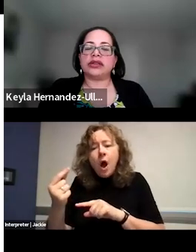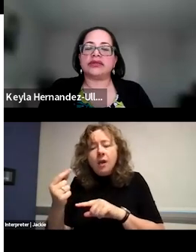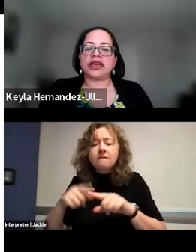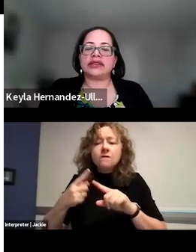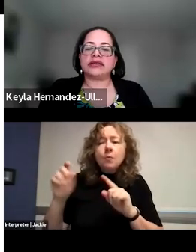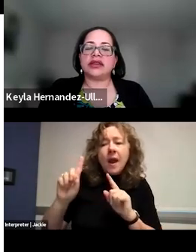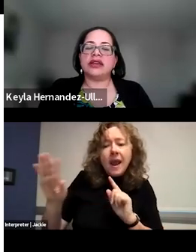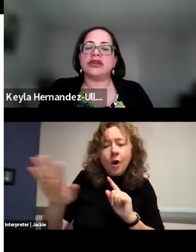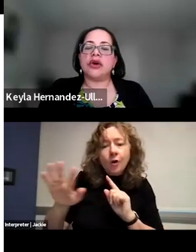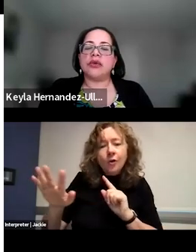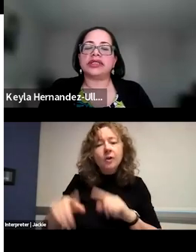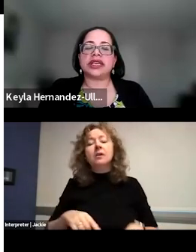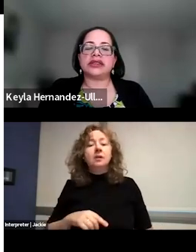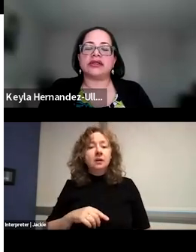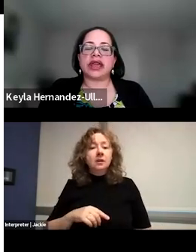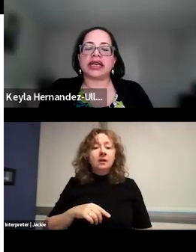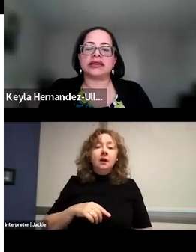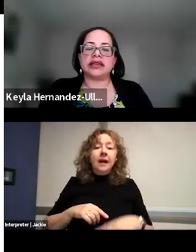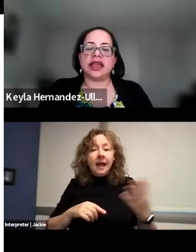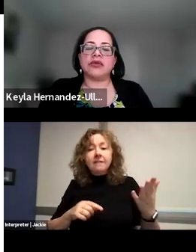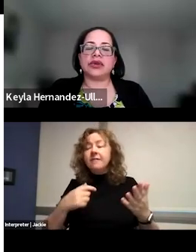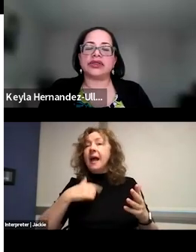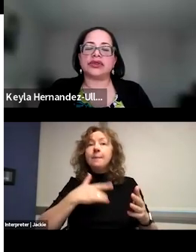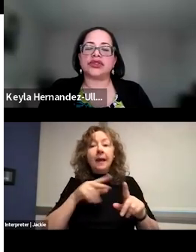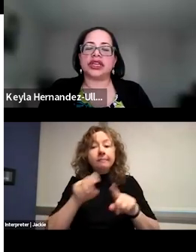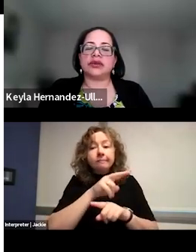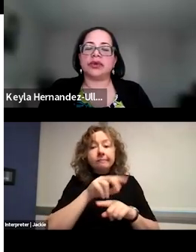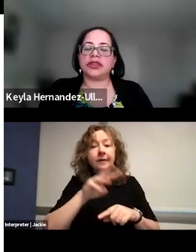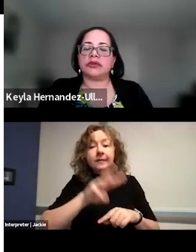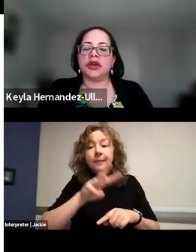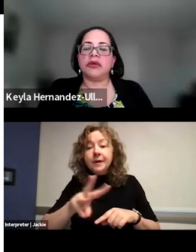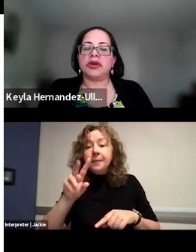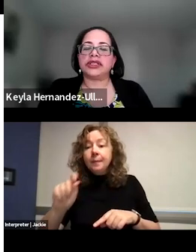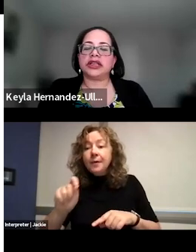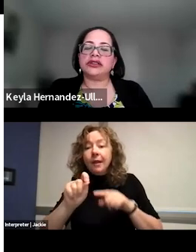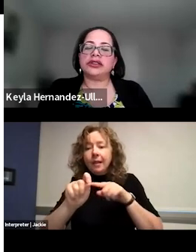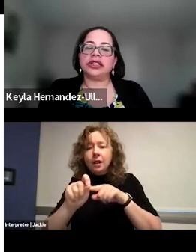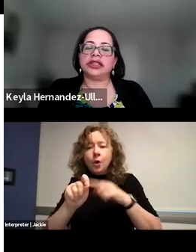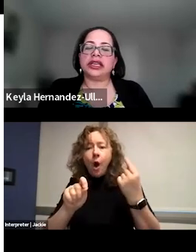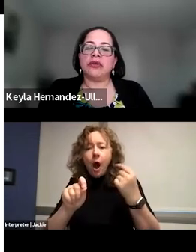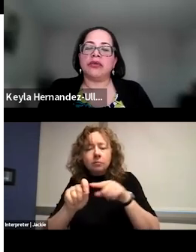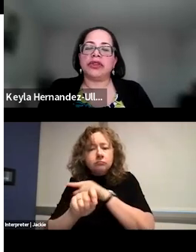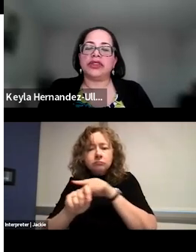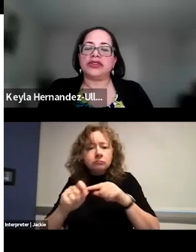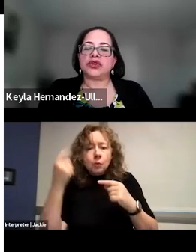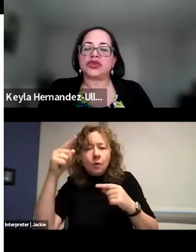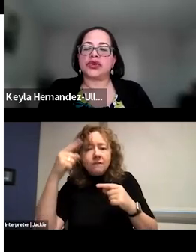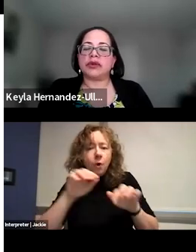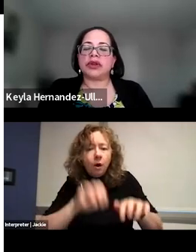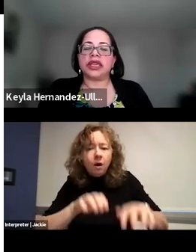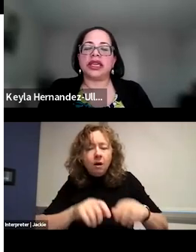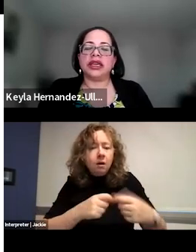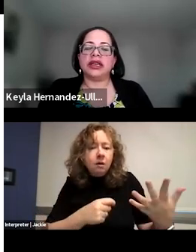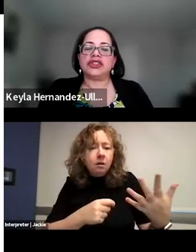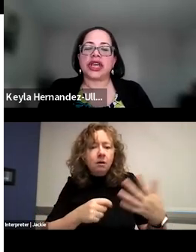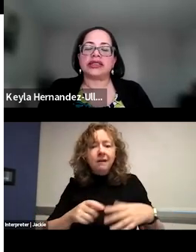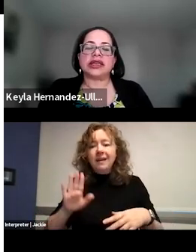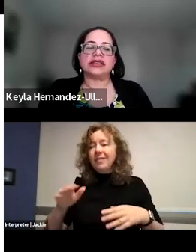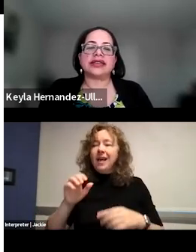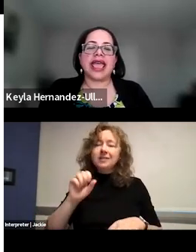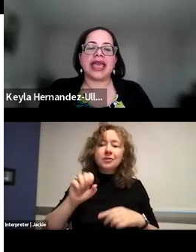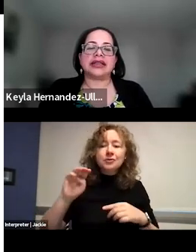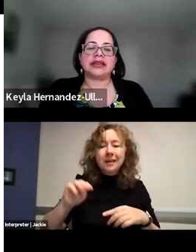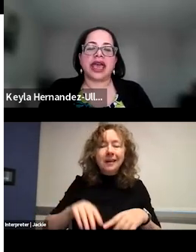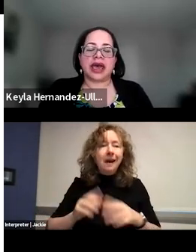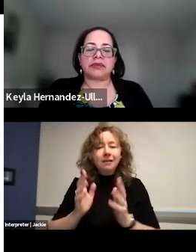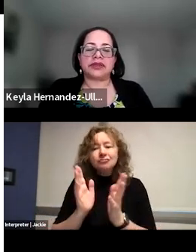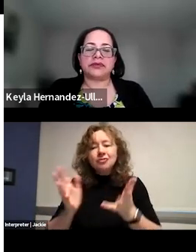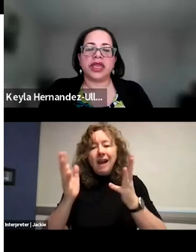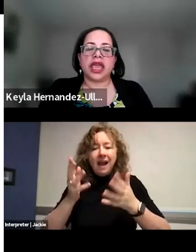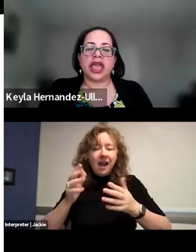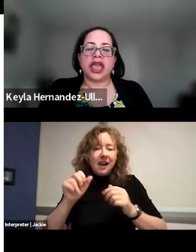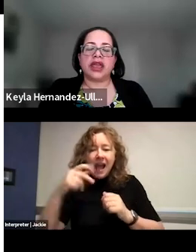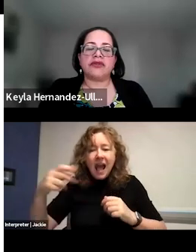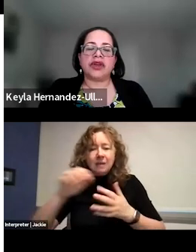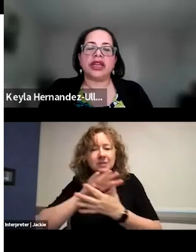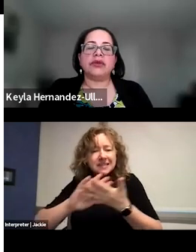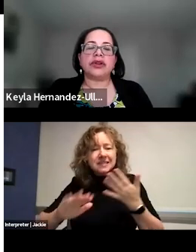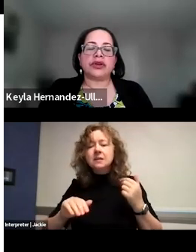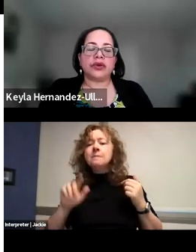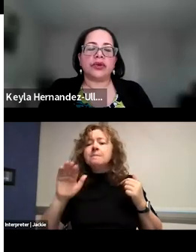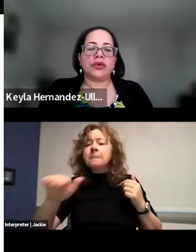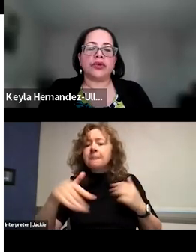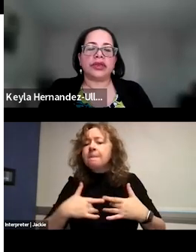Keyla Hernandez-Ulloa: if children access websites from wireless devices know what sites they're accessing and what's associated with them, particularly within social networking chat sites and apps.